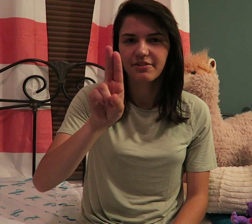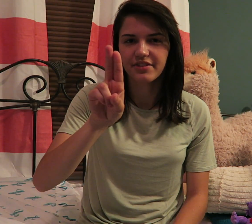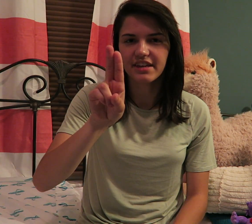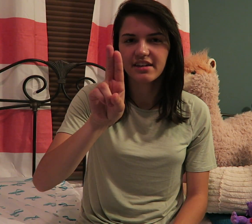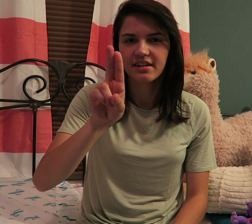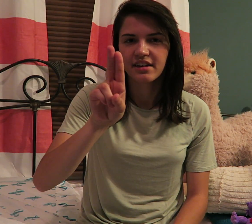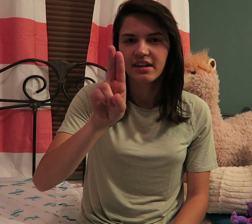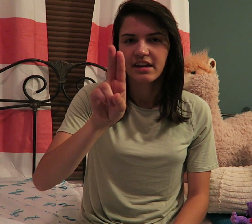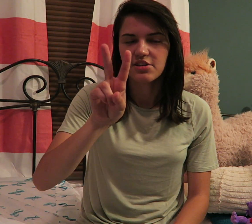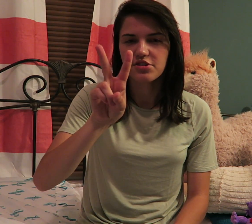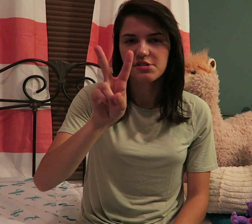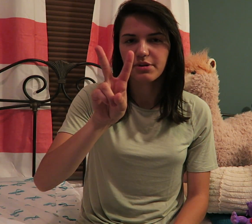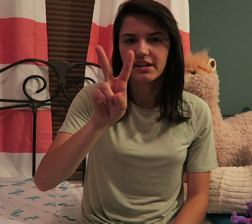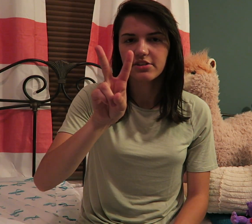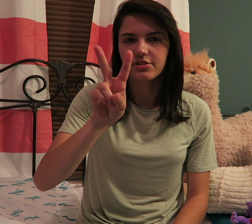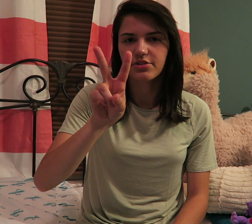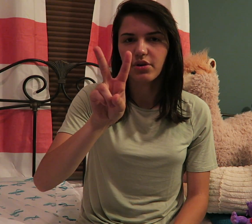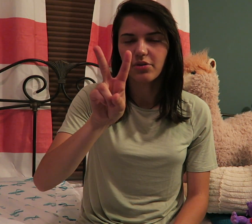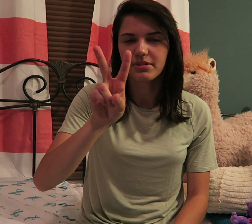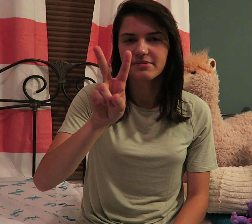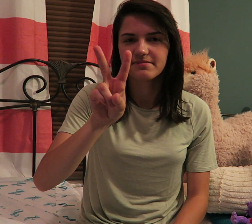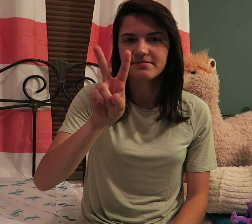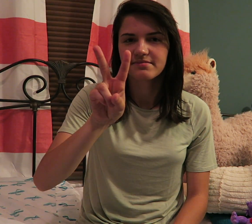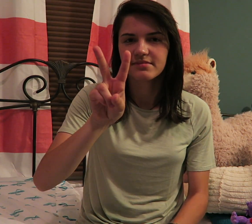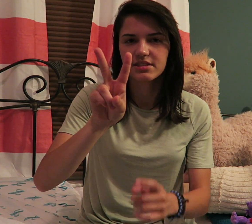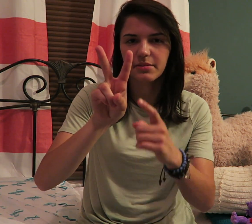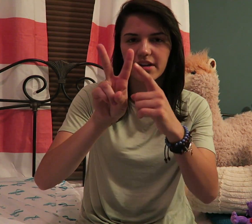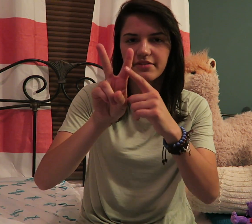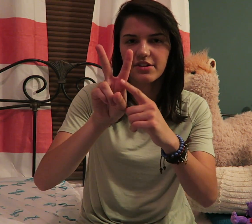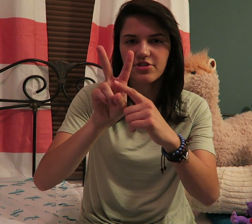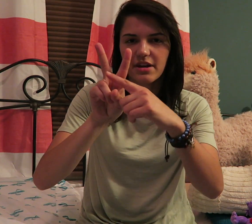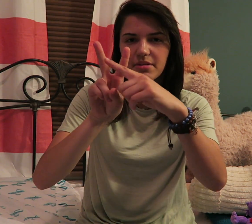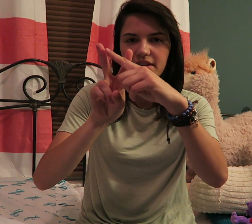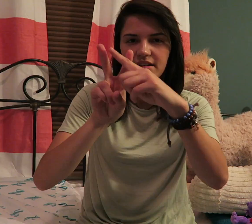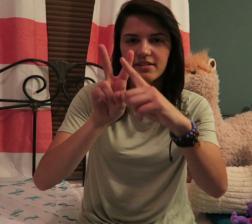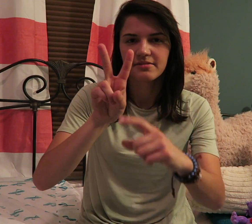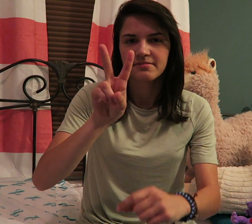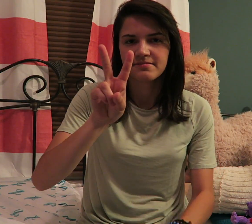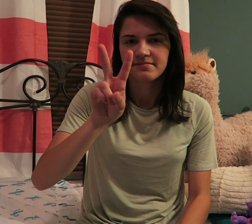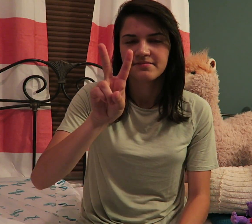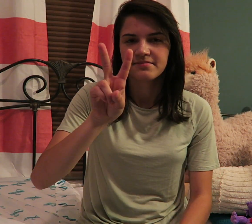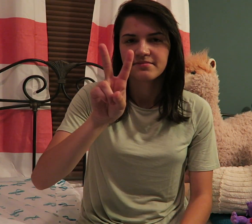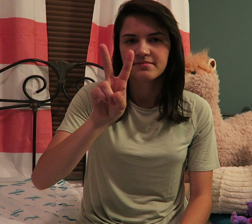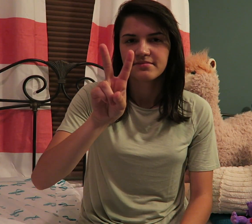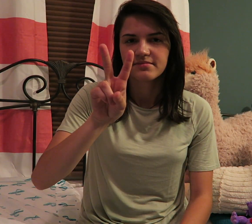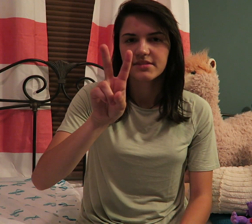V I- s just spreading your U open to make a V shape